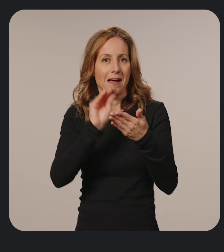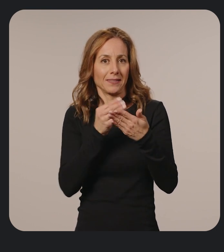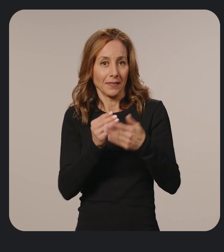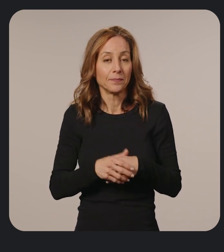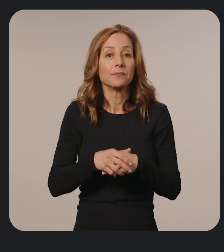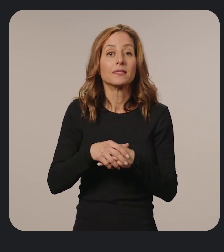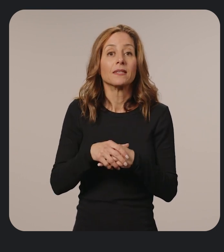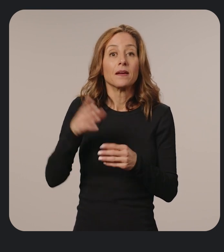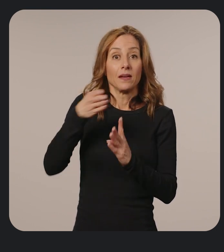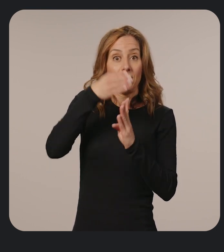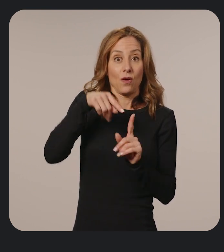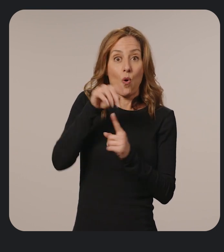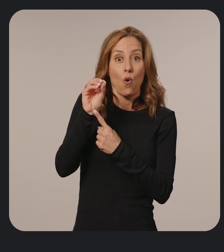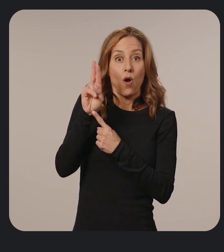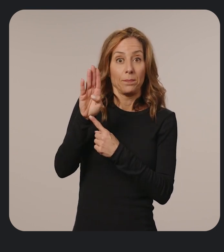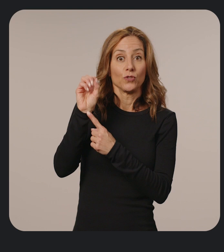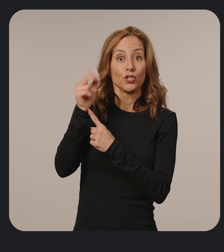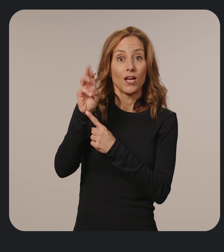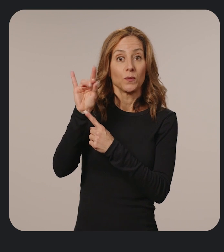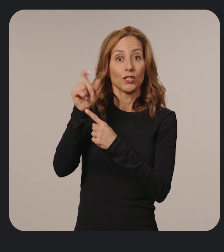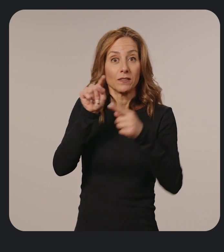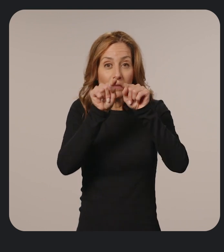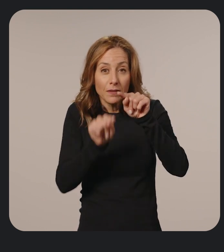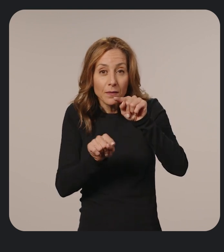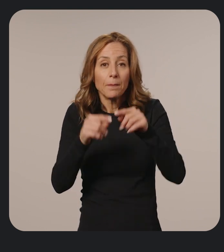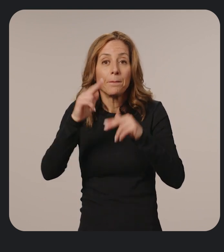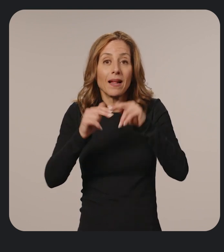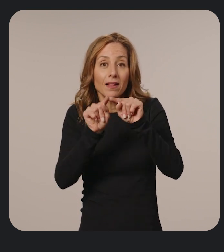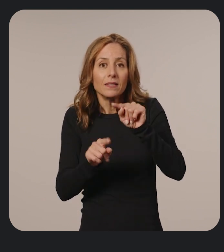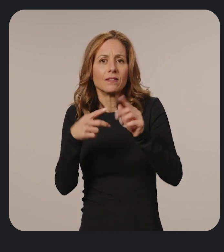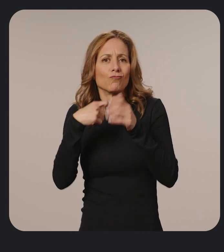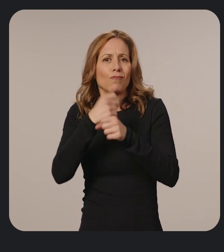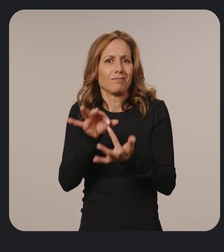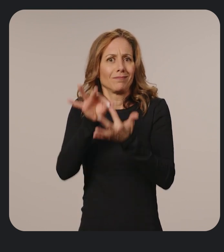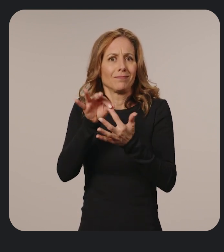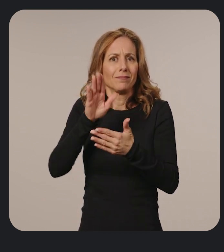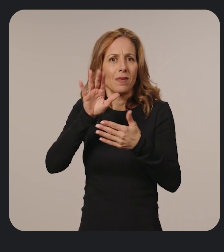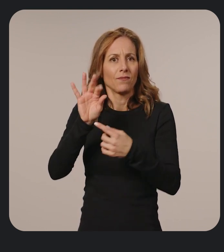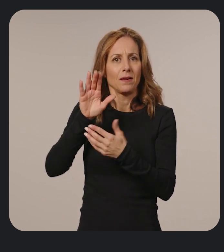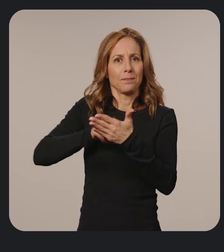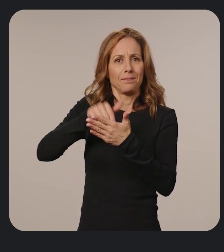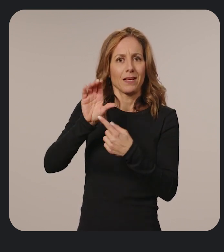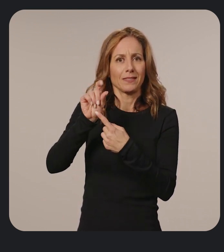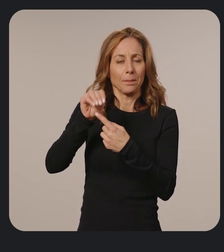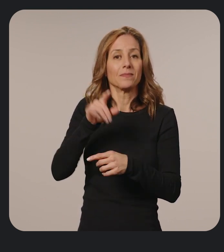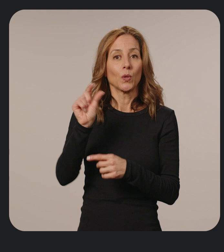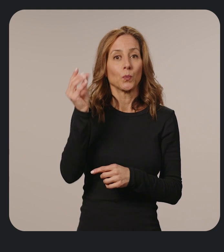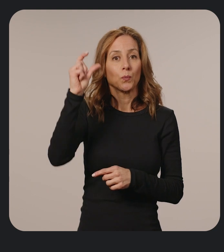Back in OrbShaderWidget, down at the bottom of this build method, it's creating an instance of CustomPaint. This is a widget from Flutter's framework,